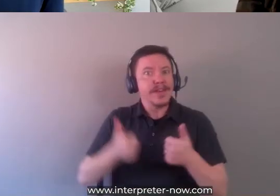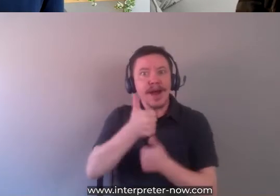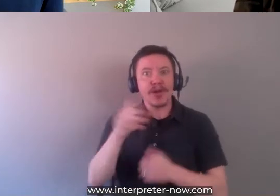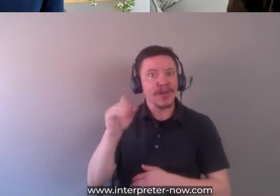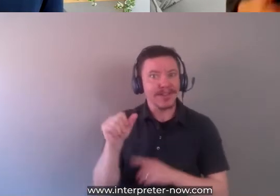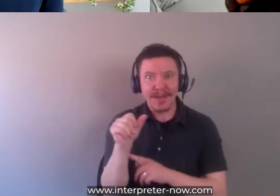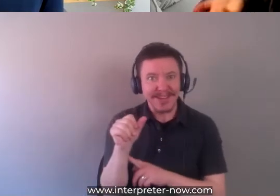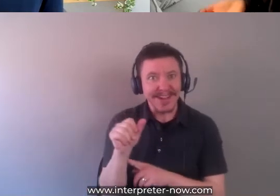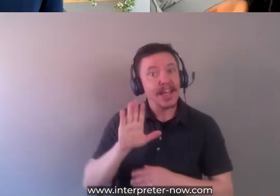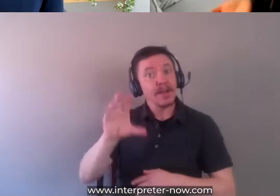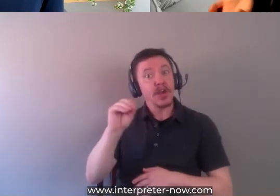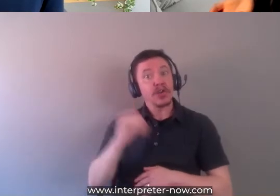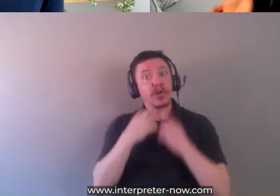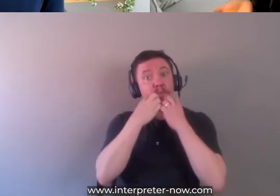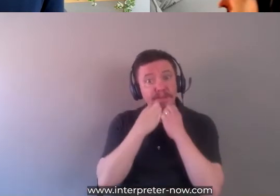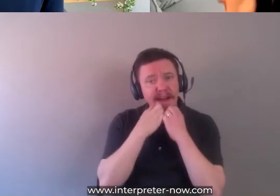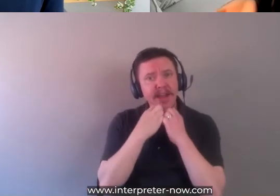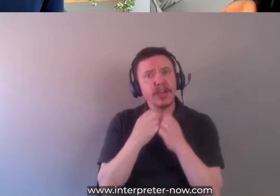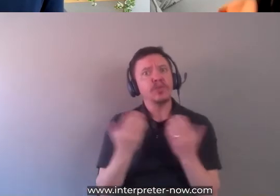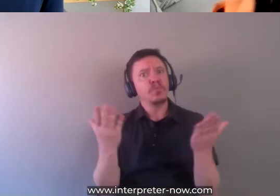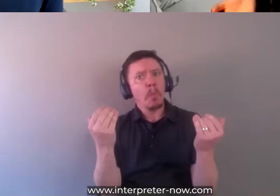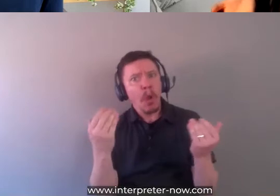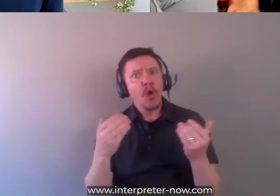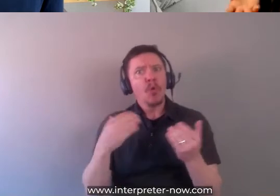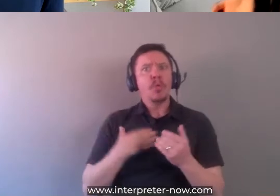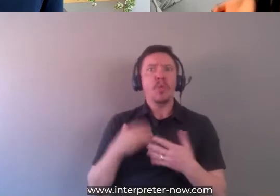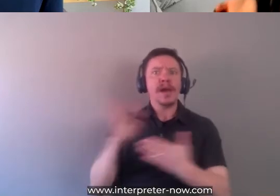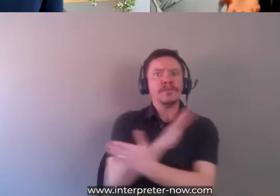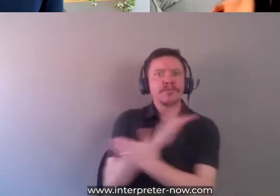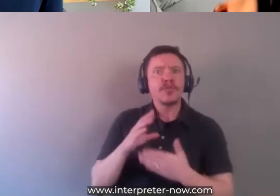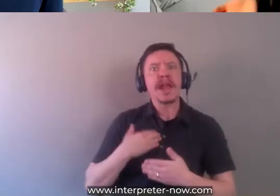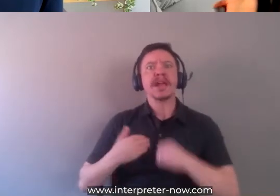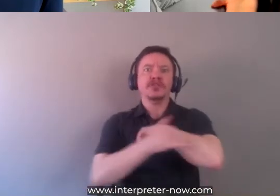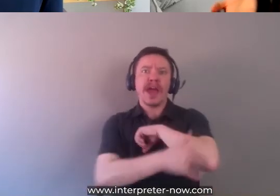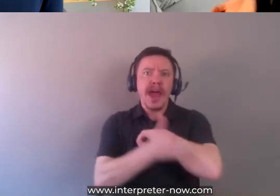a value, embracing people from a range of racial, ethnic, cultural, religious, or caste